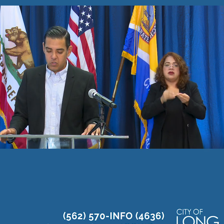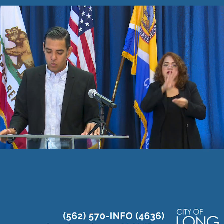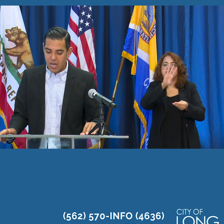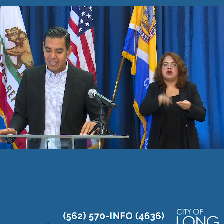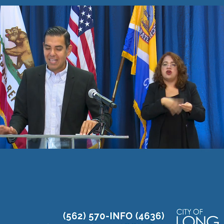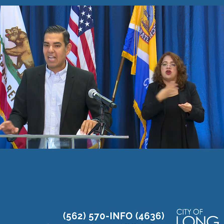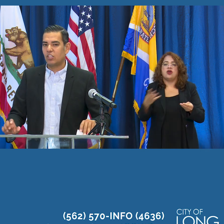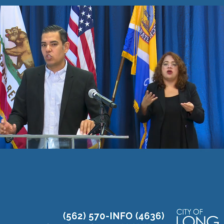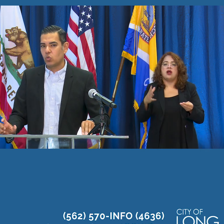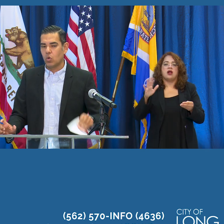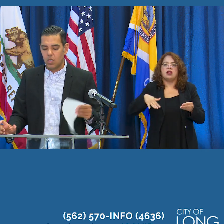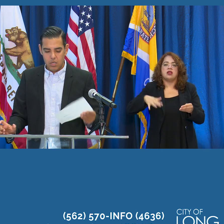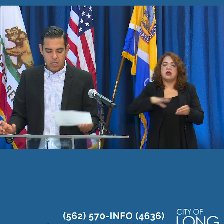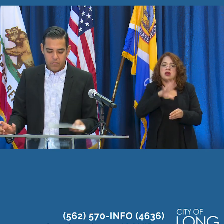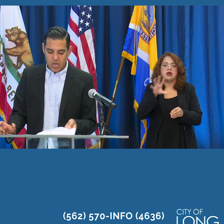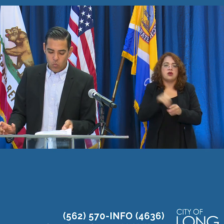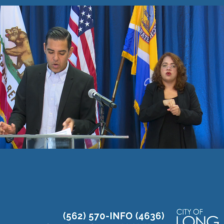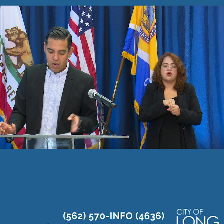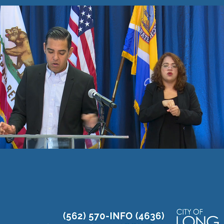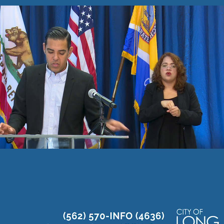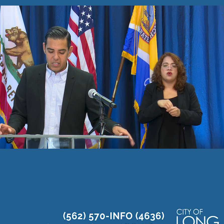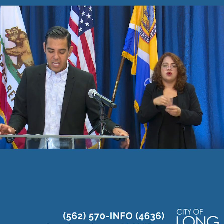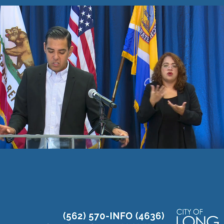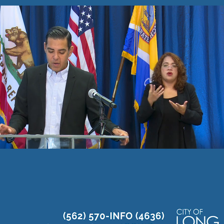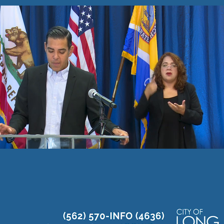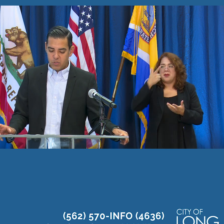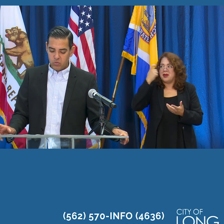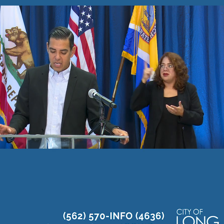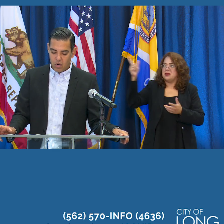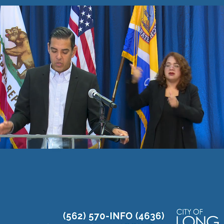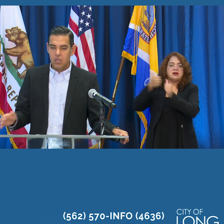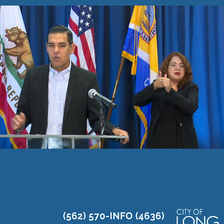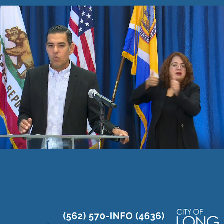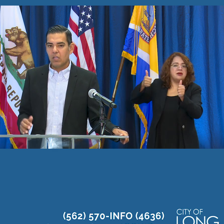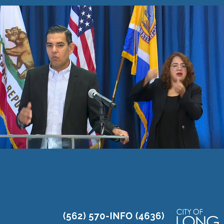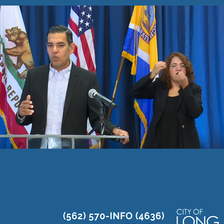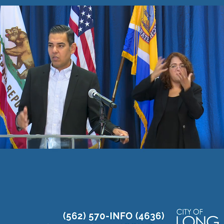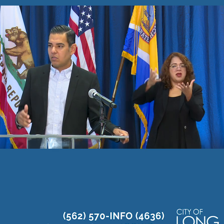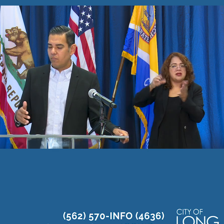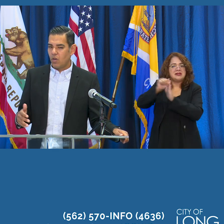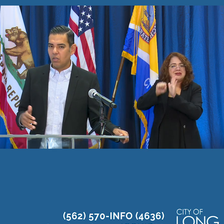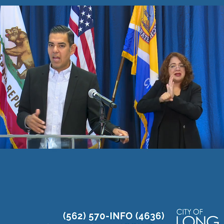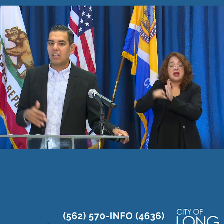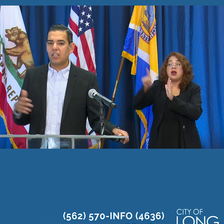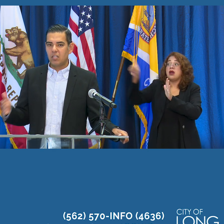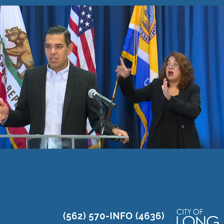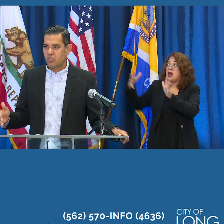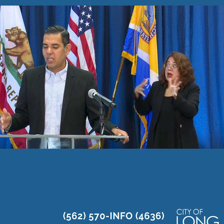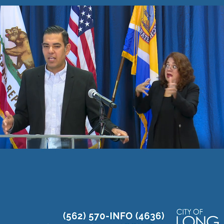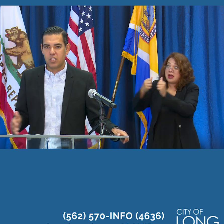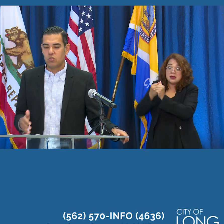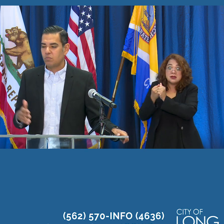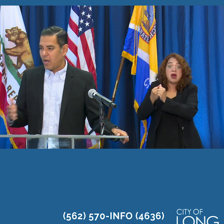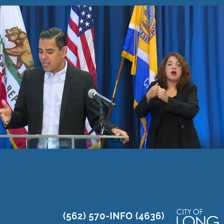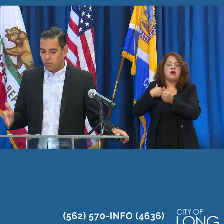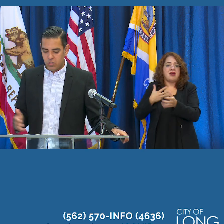so we're not exactly sure where the cases by episode data are we. We are likely not seeing a huge spike which